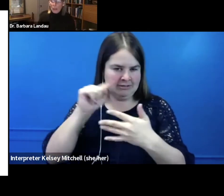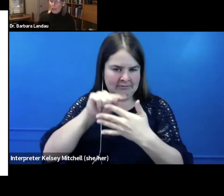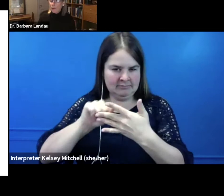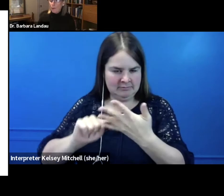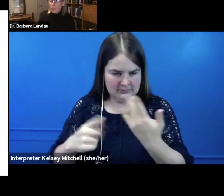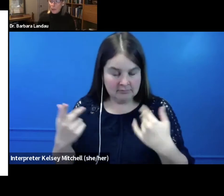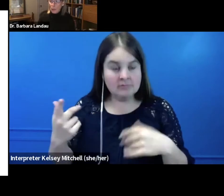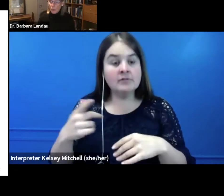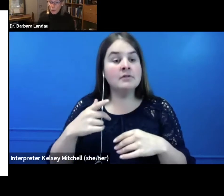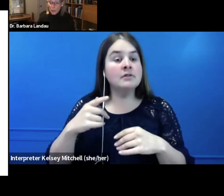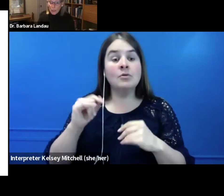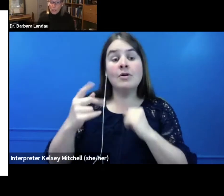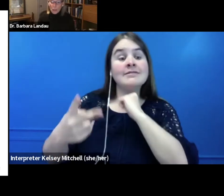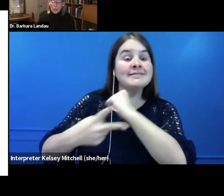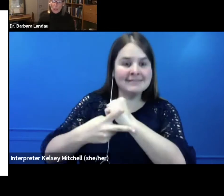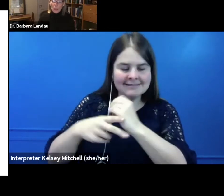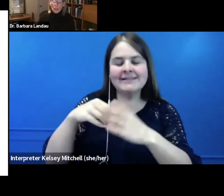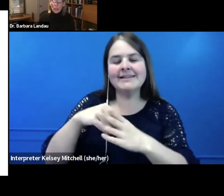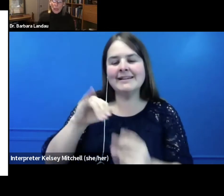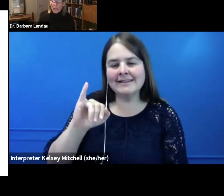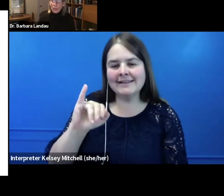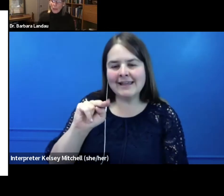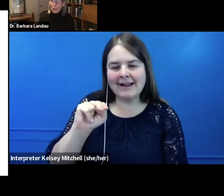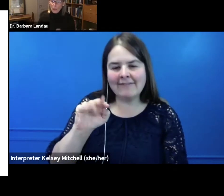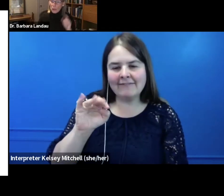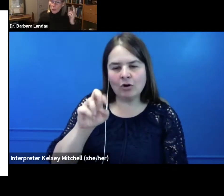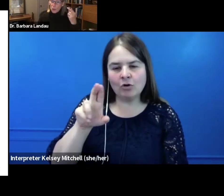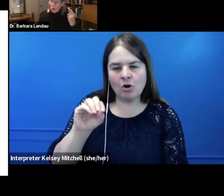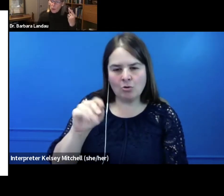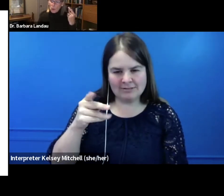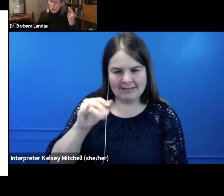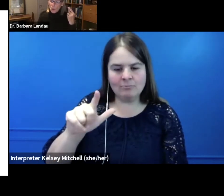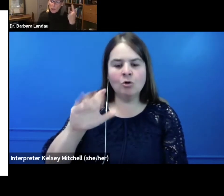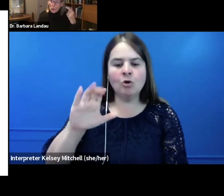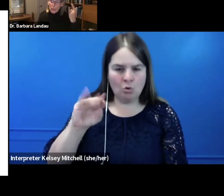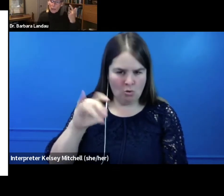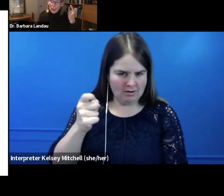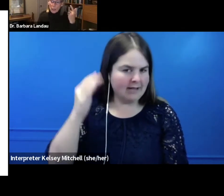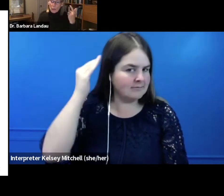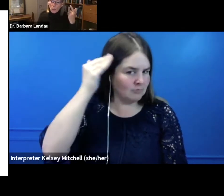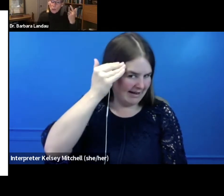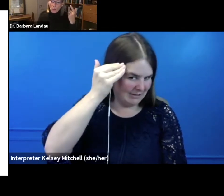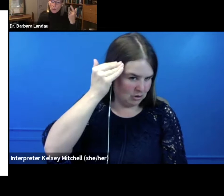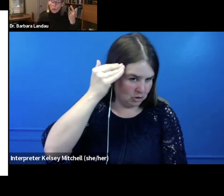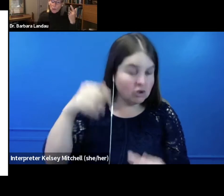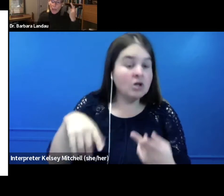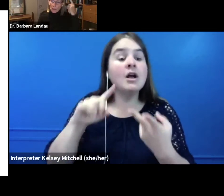the infra-temporal cortex and the unusual views when one is